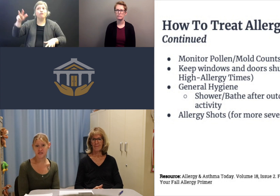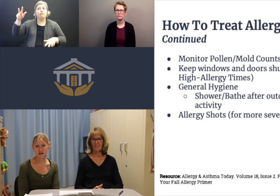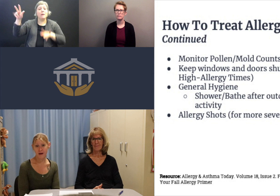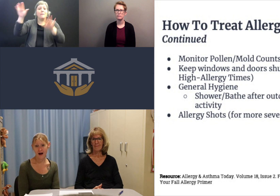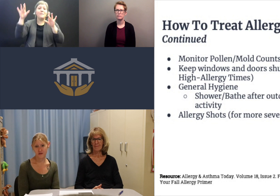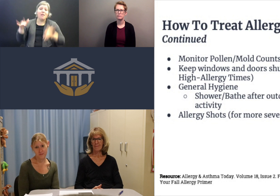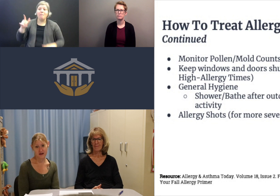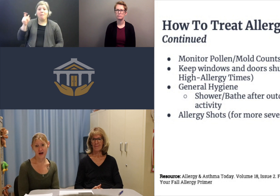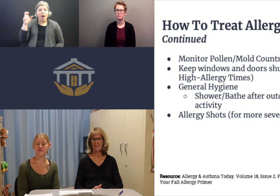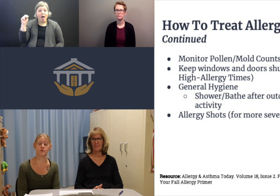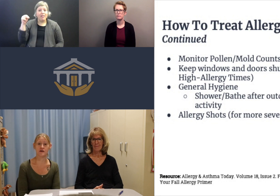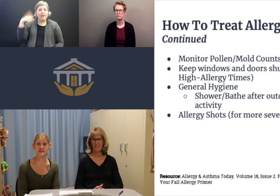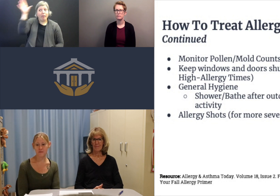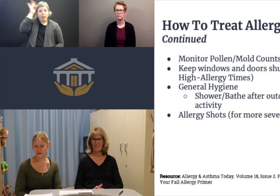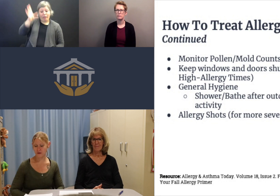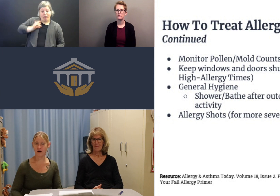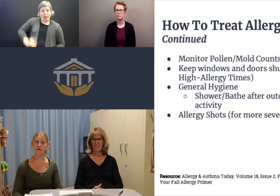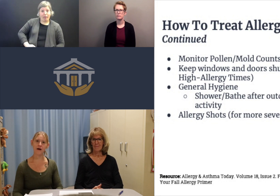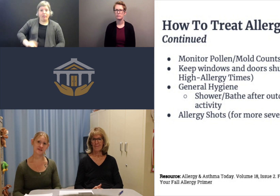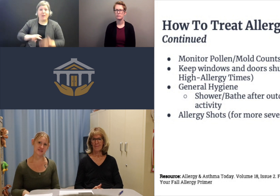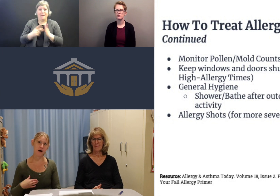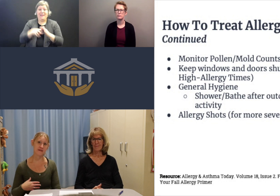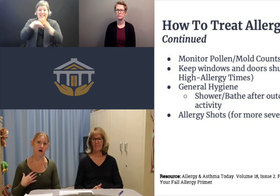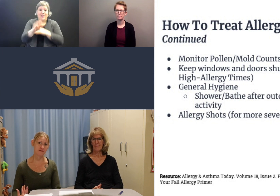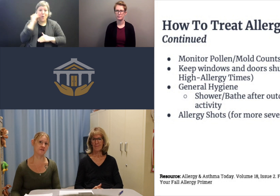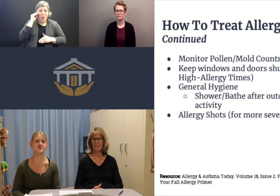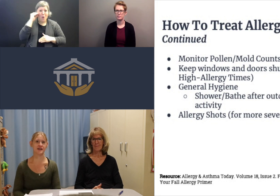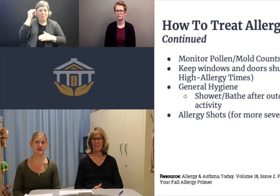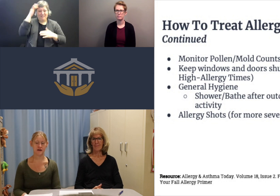take a bath or bathe afterwards. That way it will get all the excess pollen off of your skin so